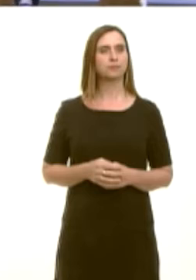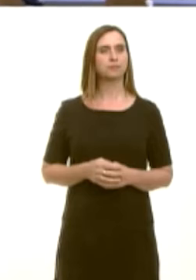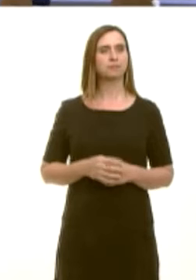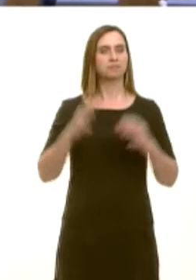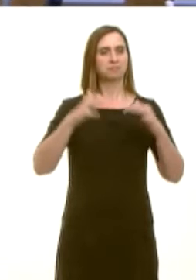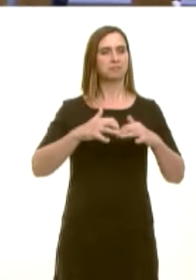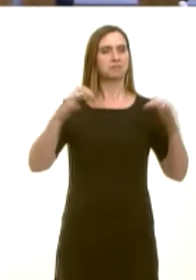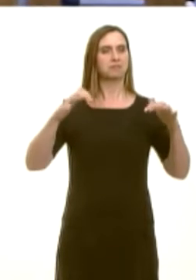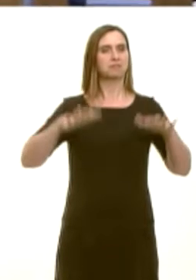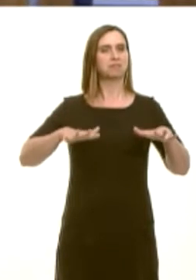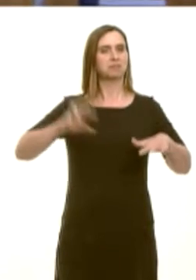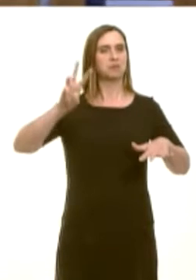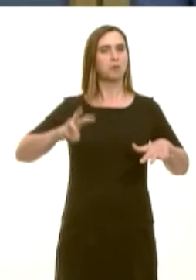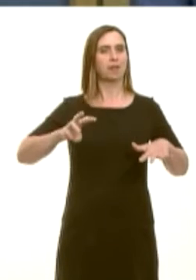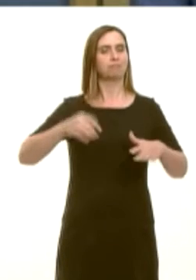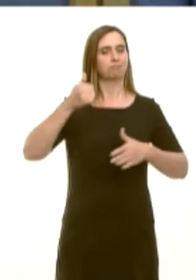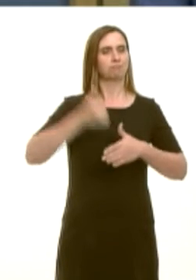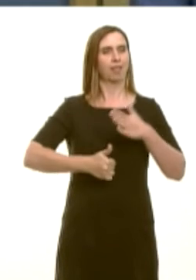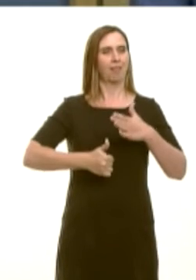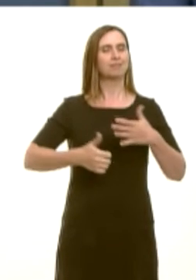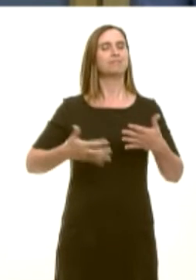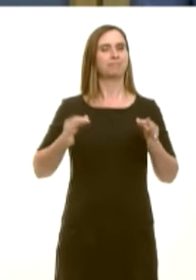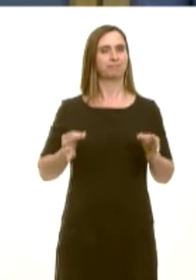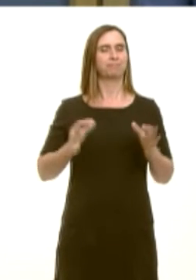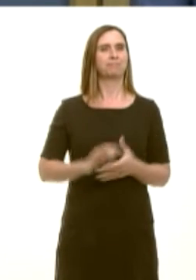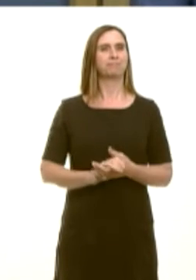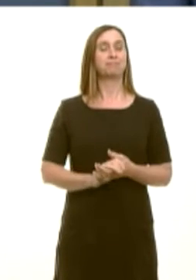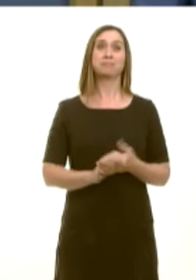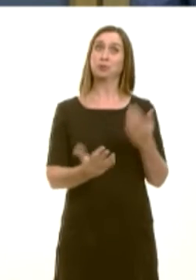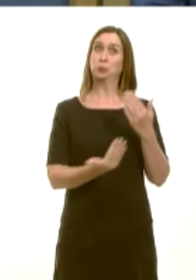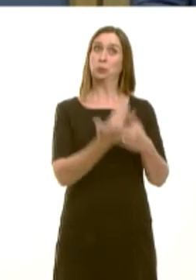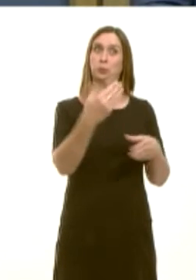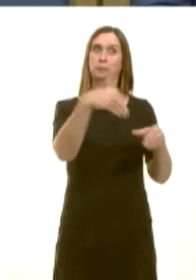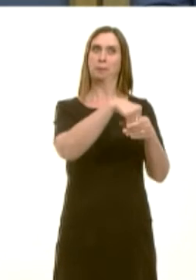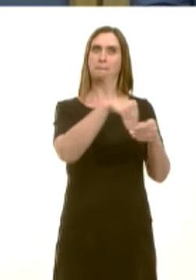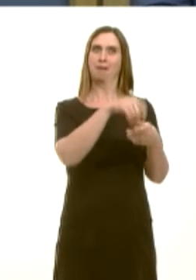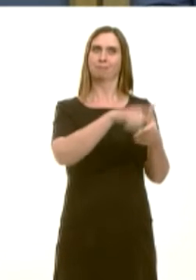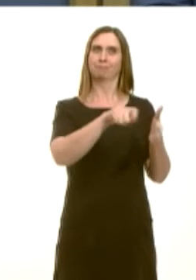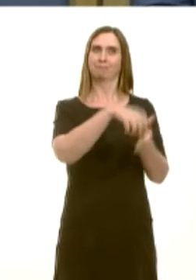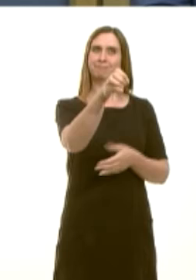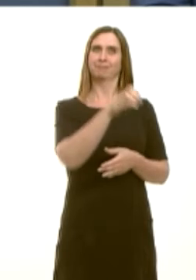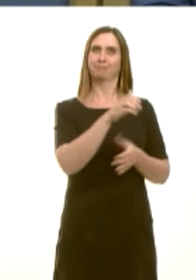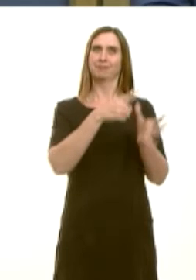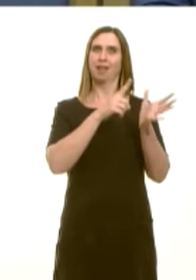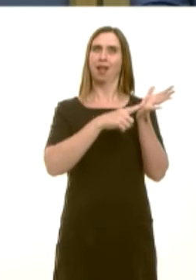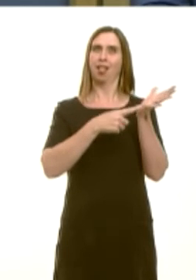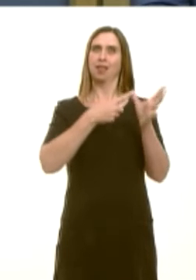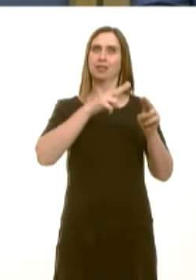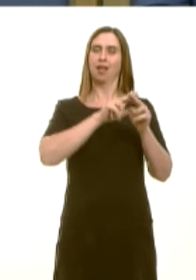Y Llywydd / The Presiding Officer: Good afternoon. The National Assembly for Wales is now in session. Y Llywydd / The Presiding Officer: I would like to welcome a new Member this afternoon, Altaf Hussain, who is the new Conservative